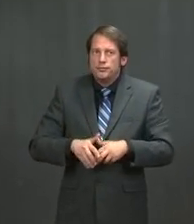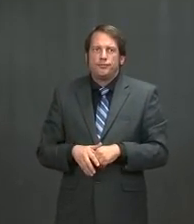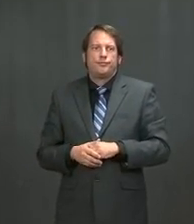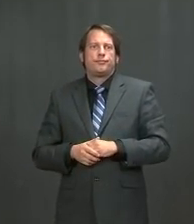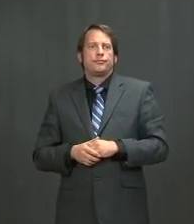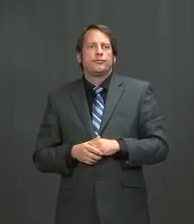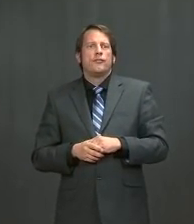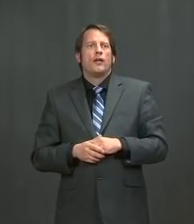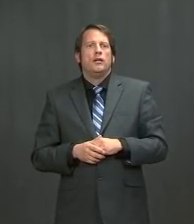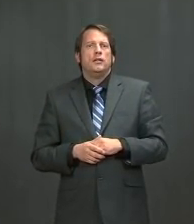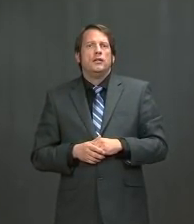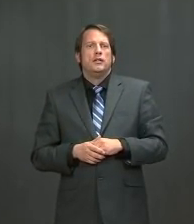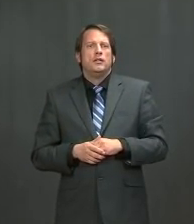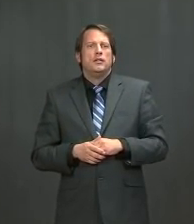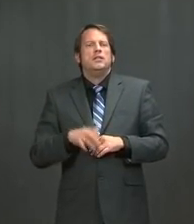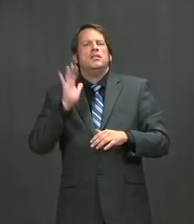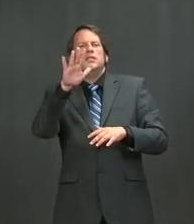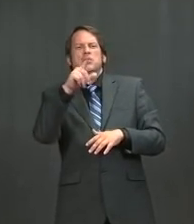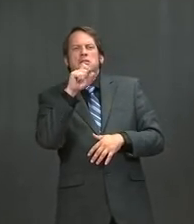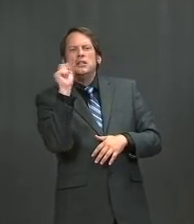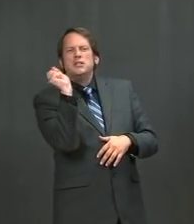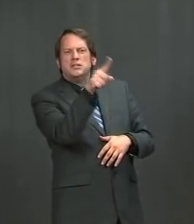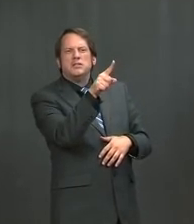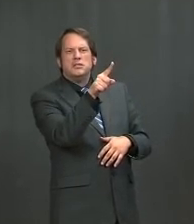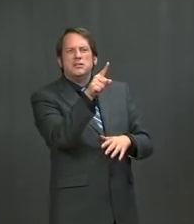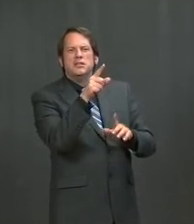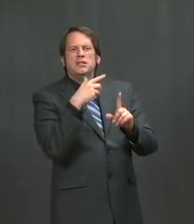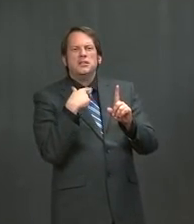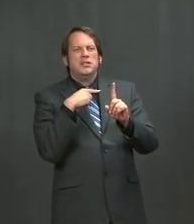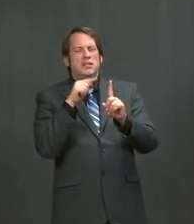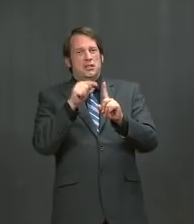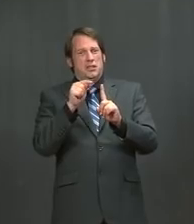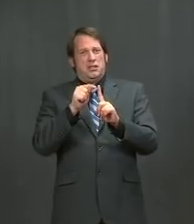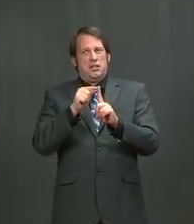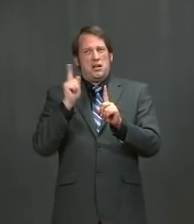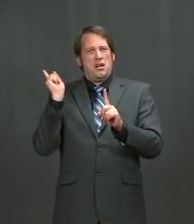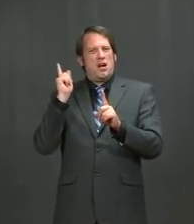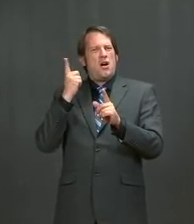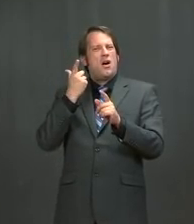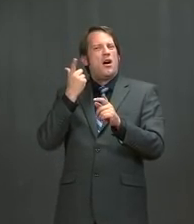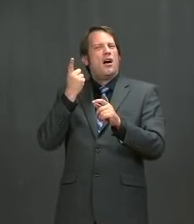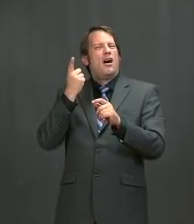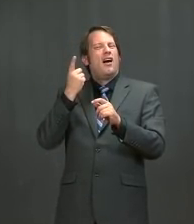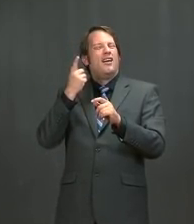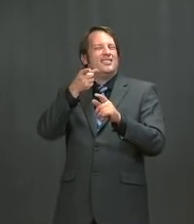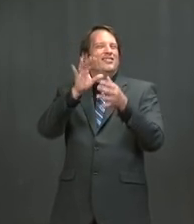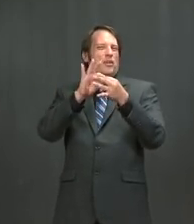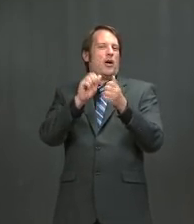what the President said about the All-Star game? Ms. Psaki: No, I'm trying to articulate clearly to everyone what he said